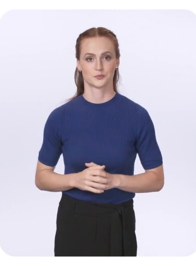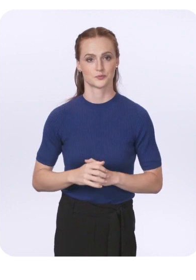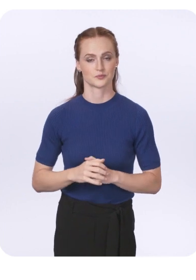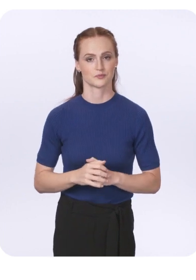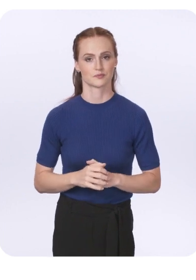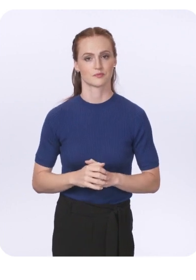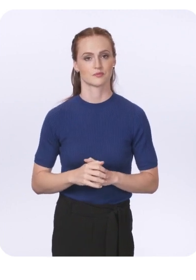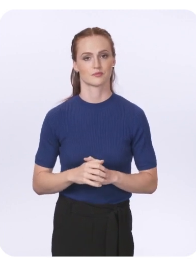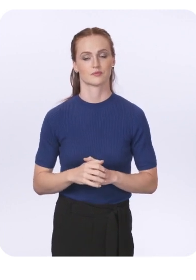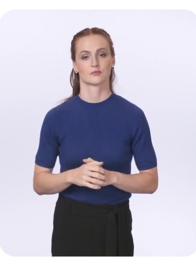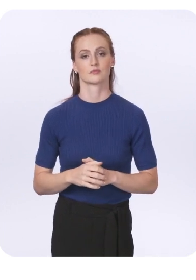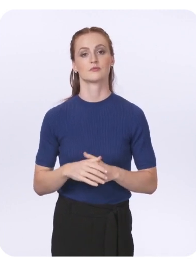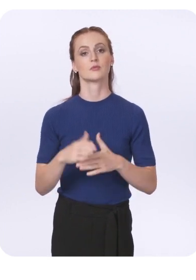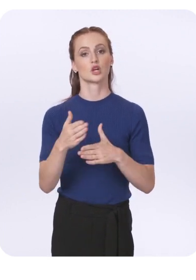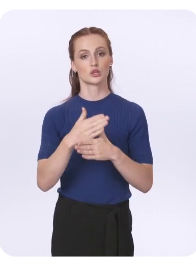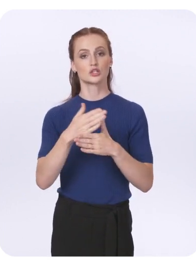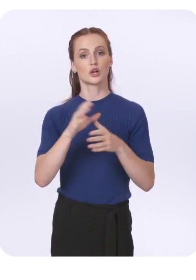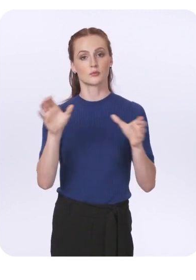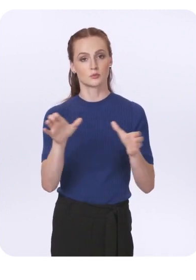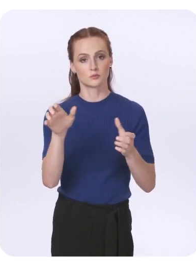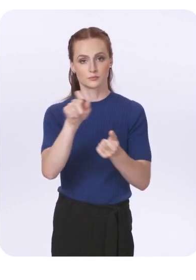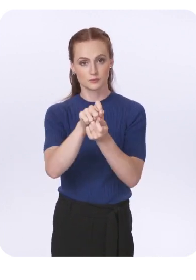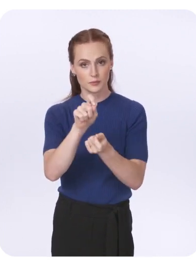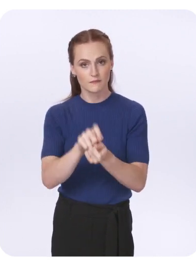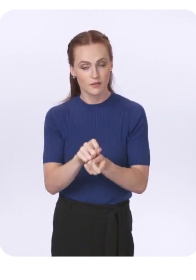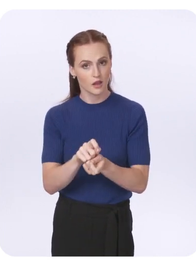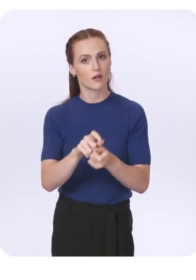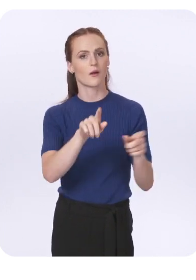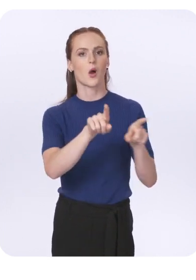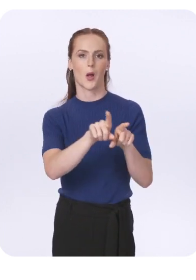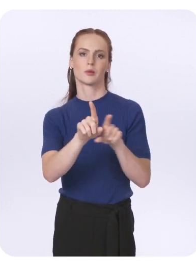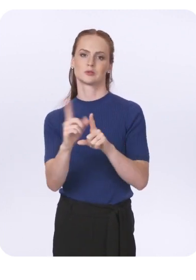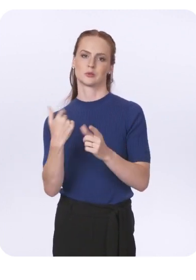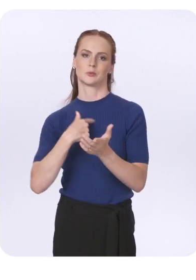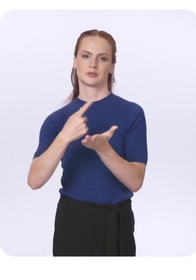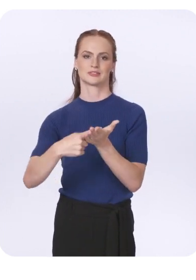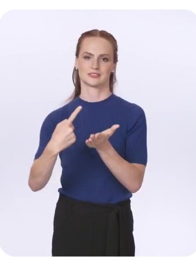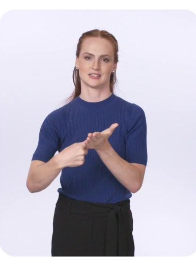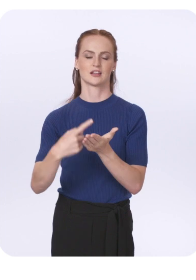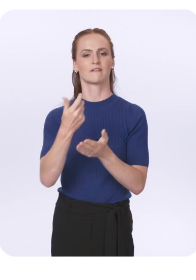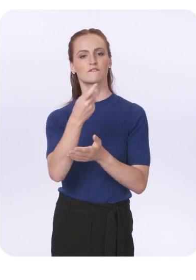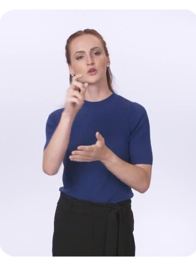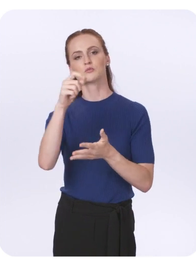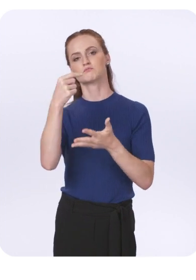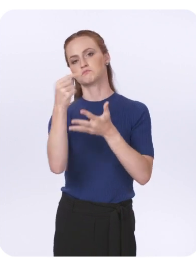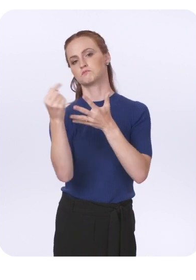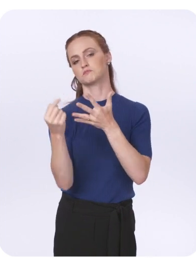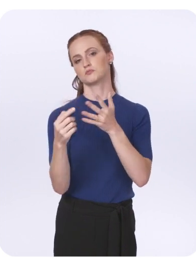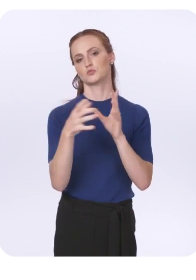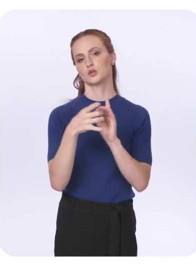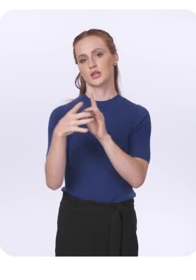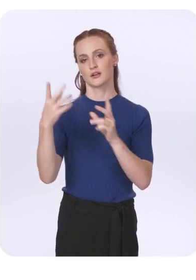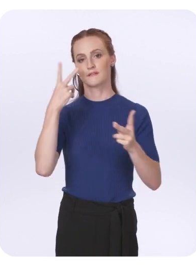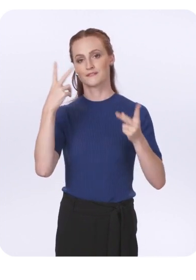In addition to sharing performance specific features, we’ll also round the talk by discussing things related to visual quality.